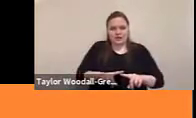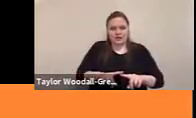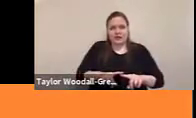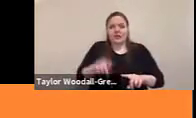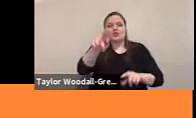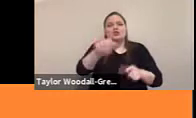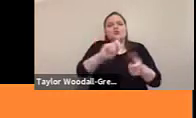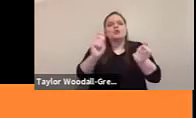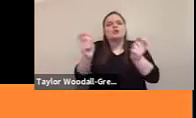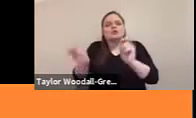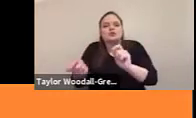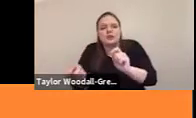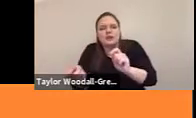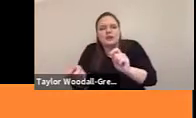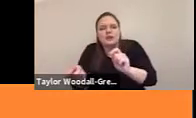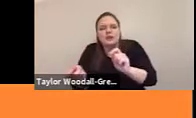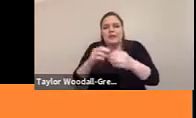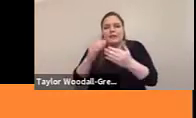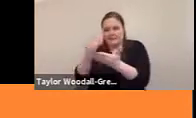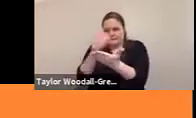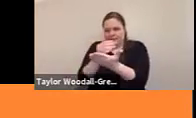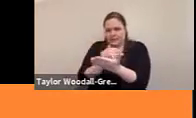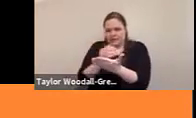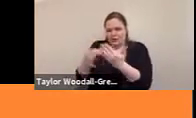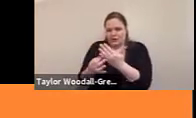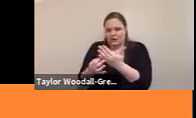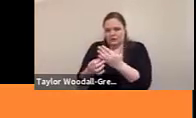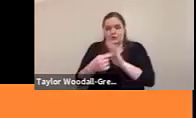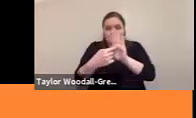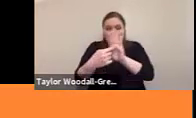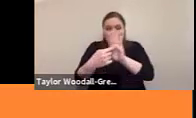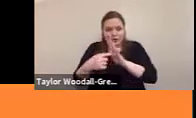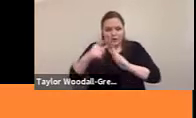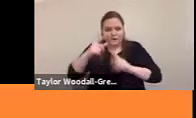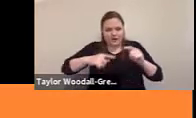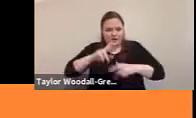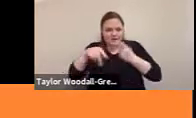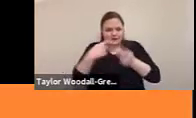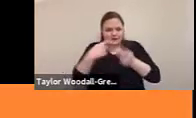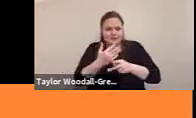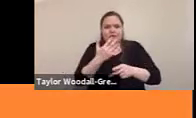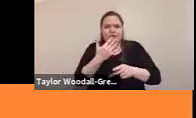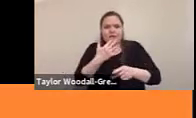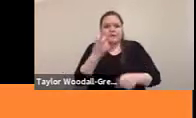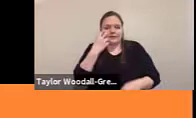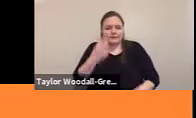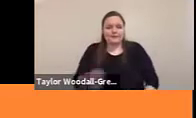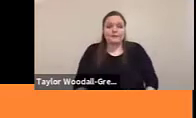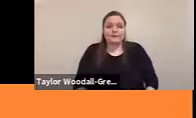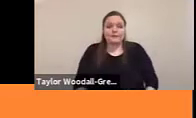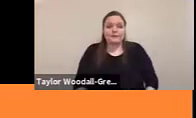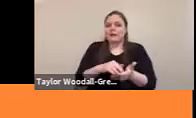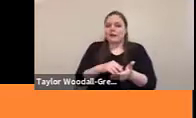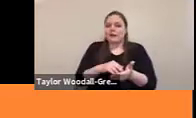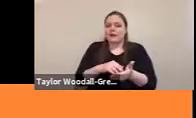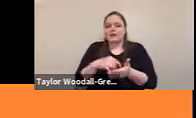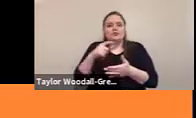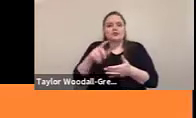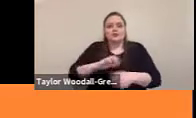the menu options to show varying types of colorblindness. And again, you can just position that anywhere on your screen.